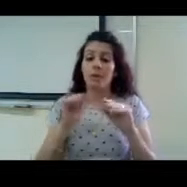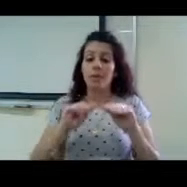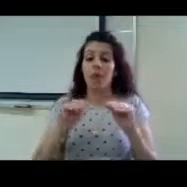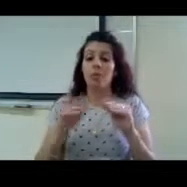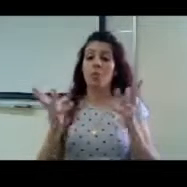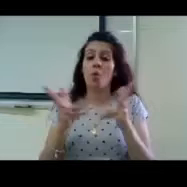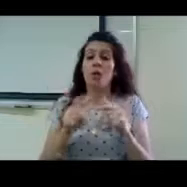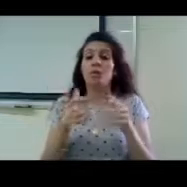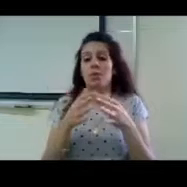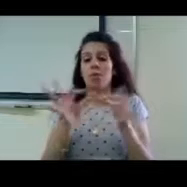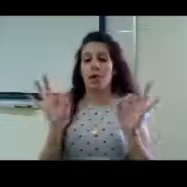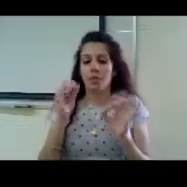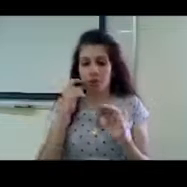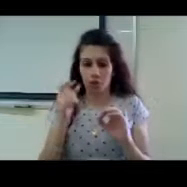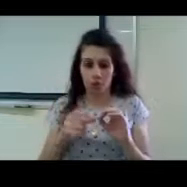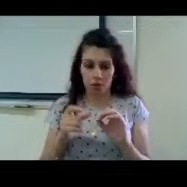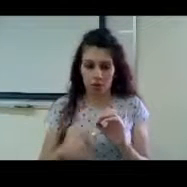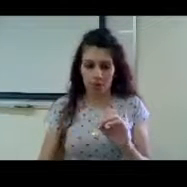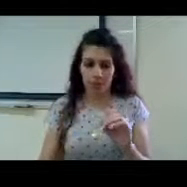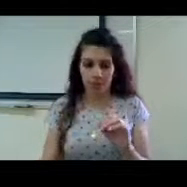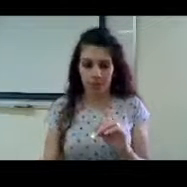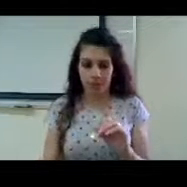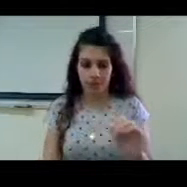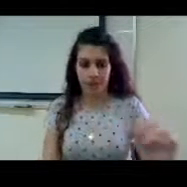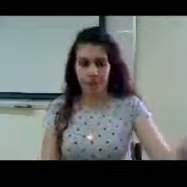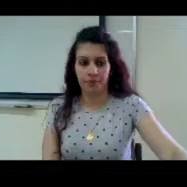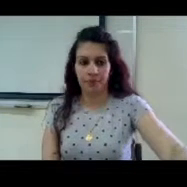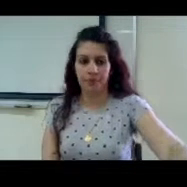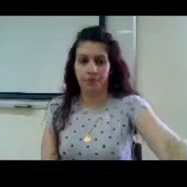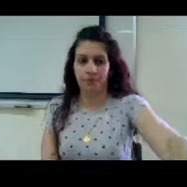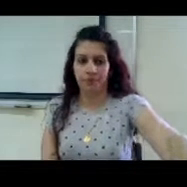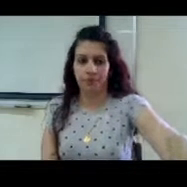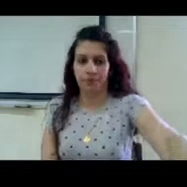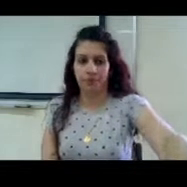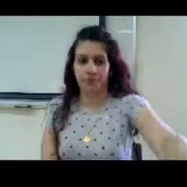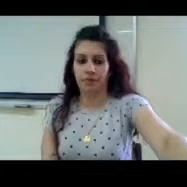strategy where ICT in education is one of the human resources development